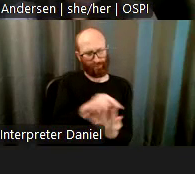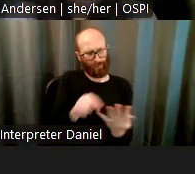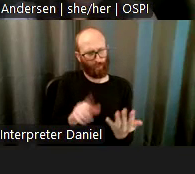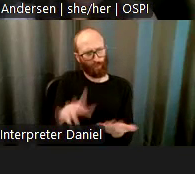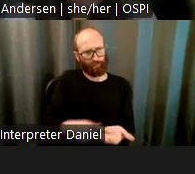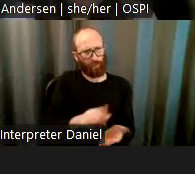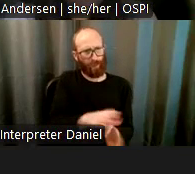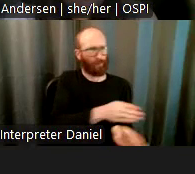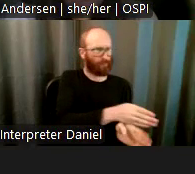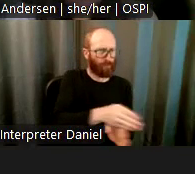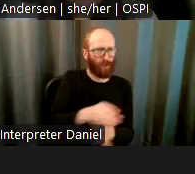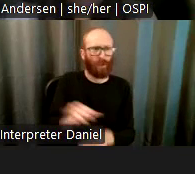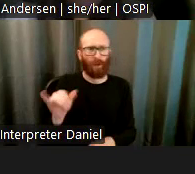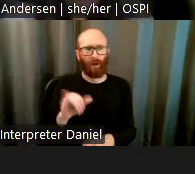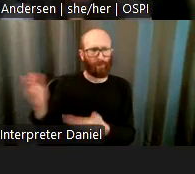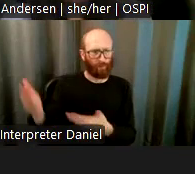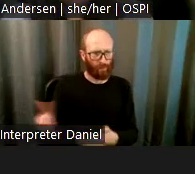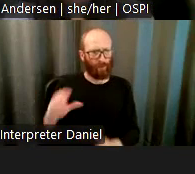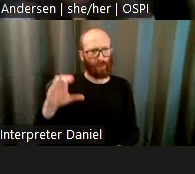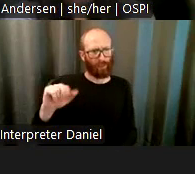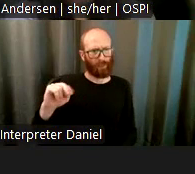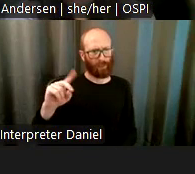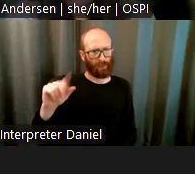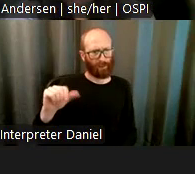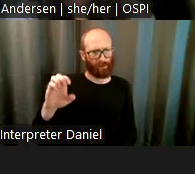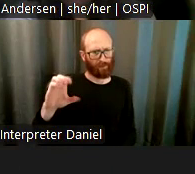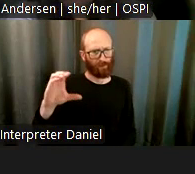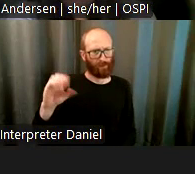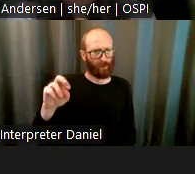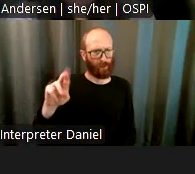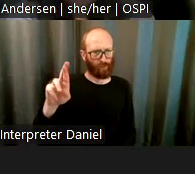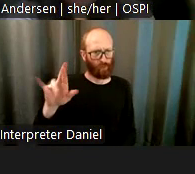they've also brought along with them Candace Conroy, who is the director of K12 Curriculum